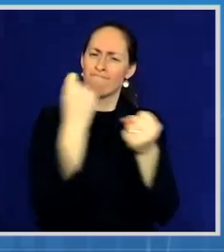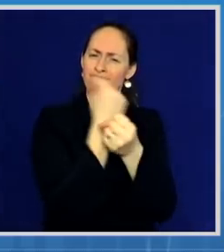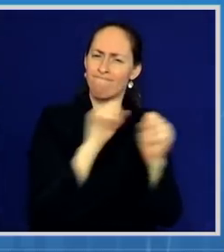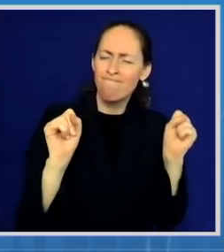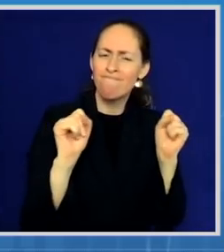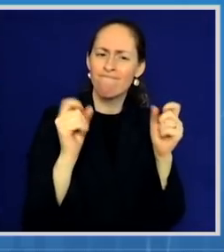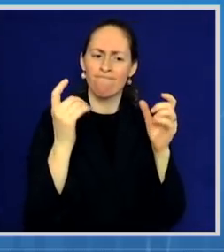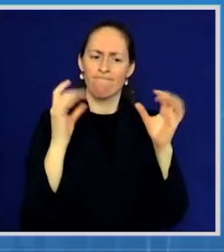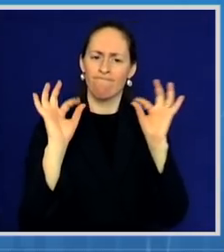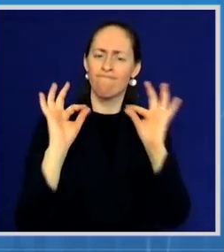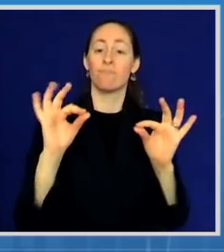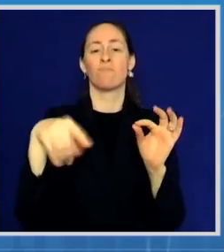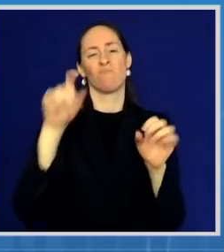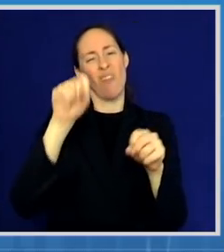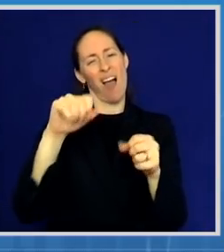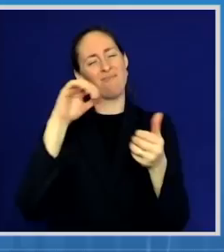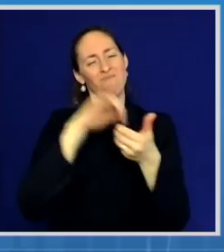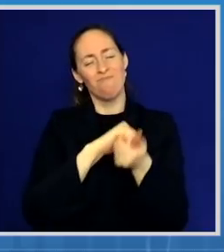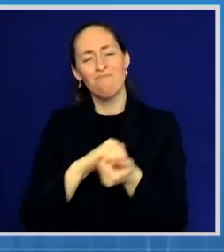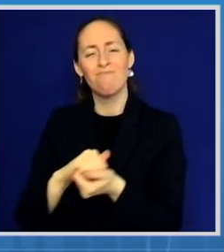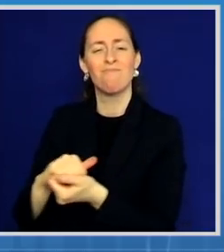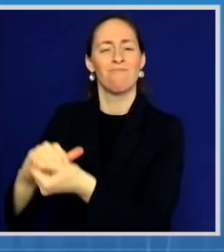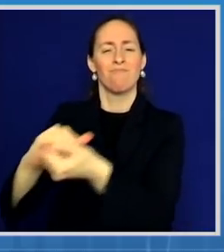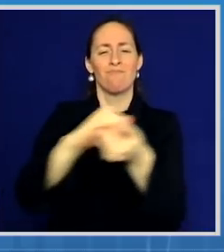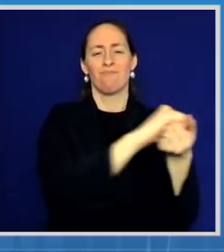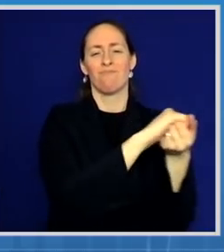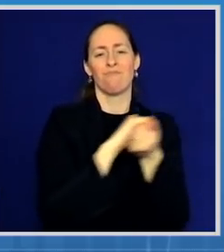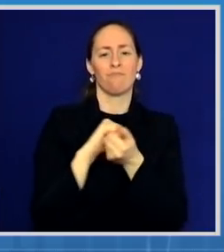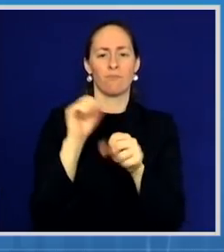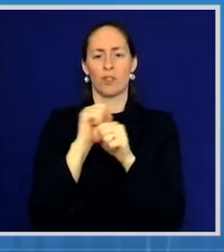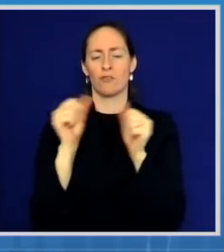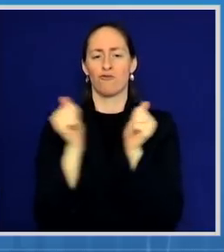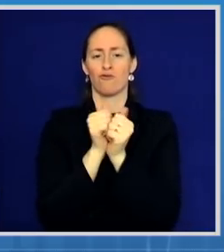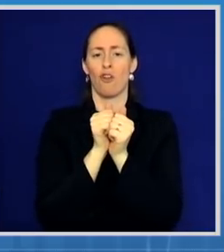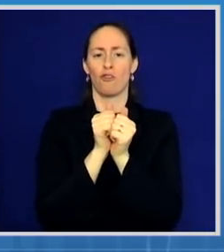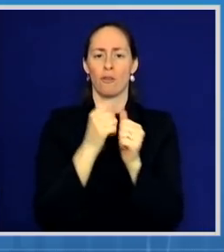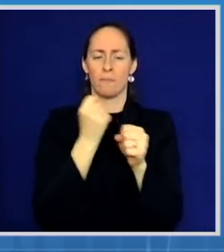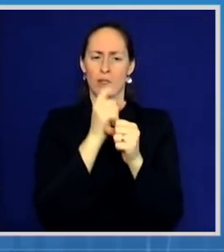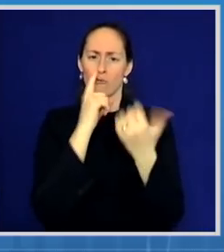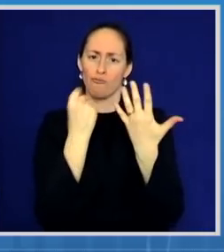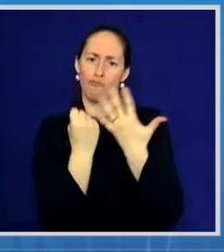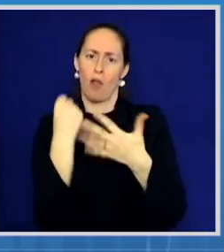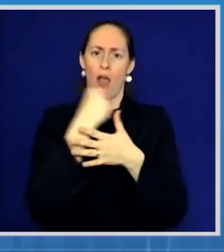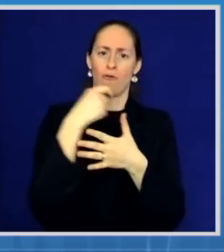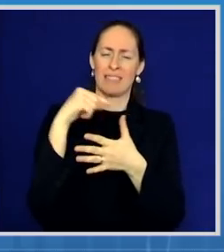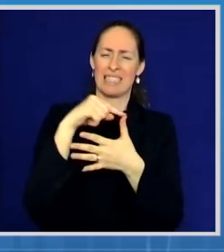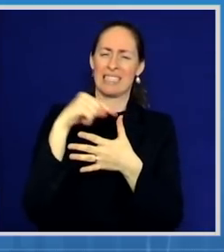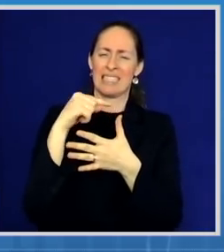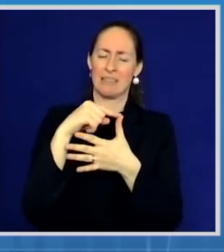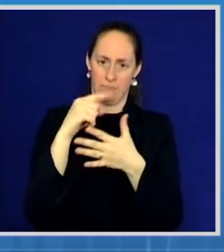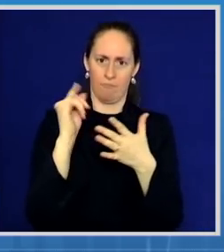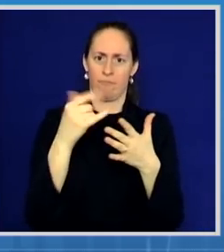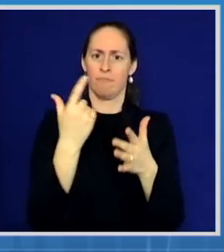to make that a vaccination effort possible. And many already are stepping up. But this is one of these all hands on deck moments.